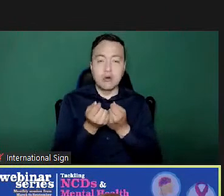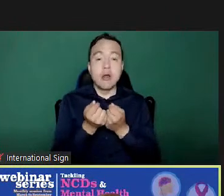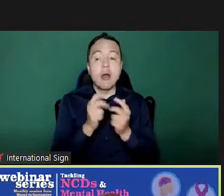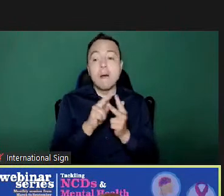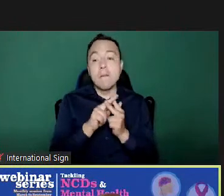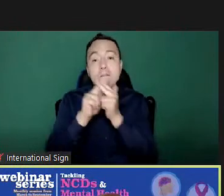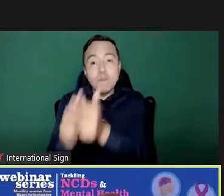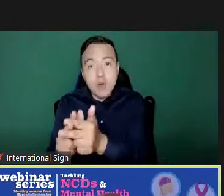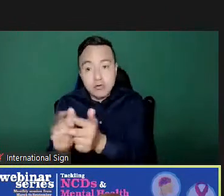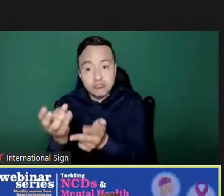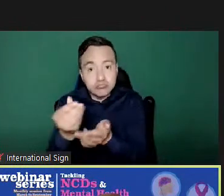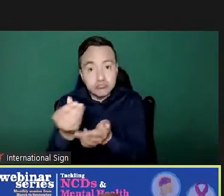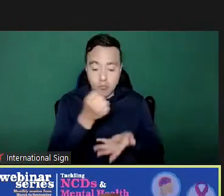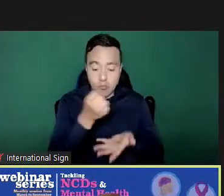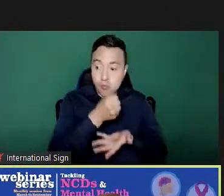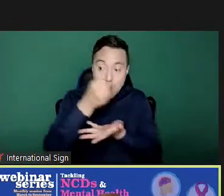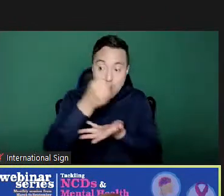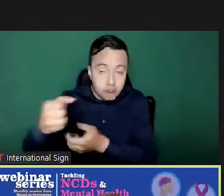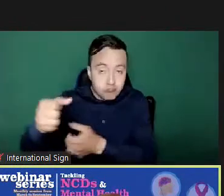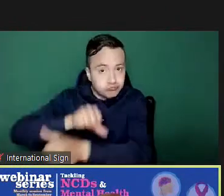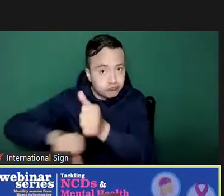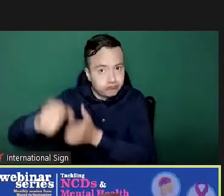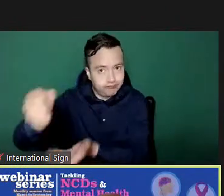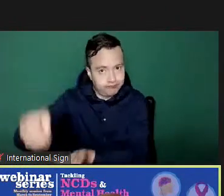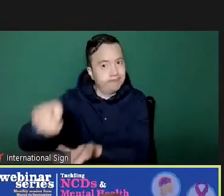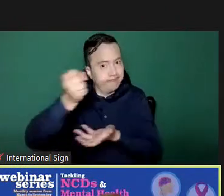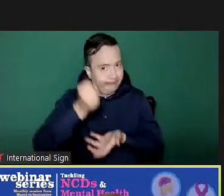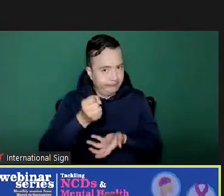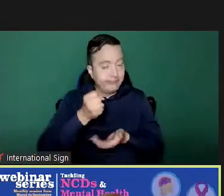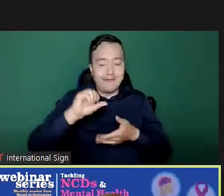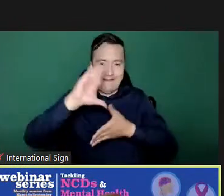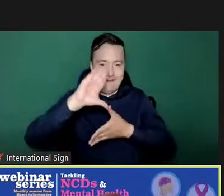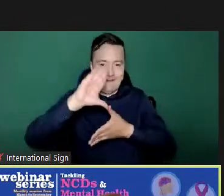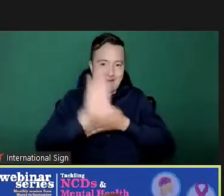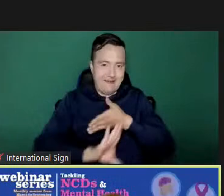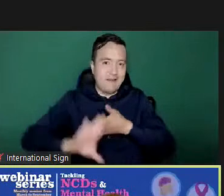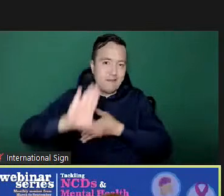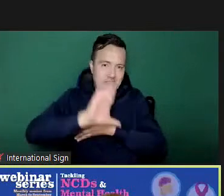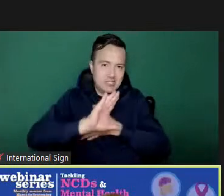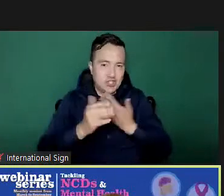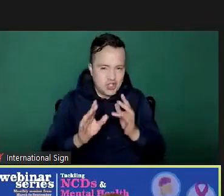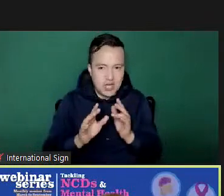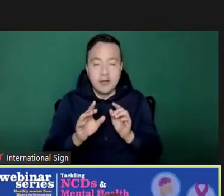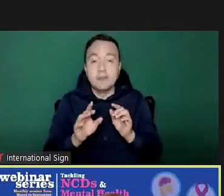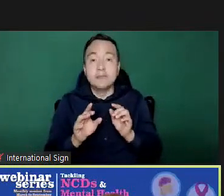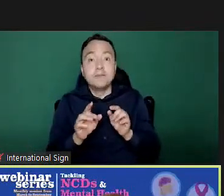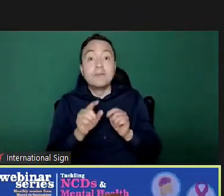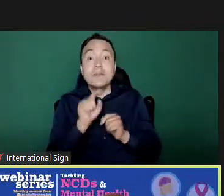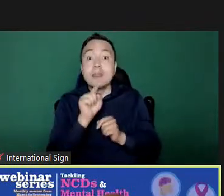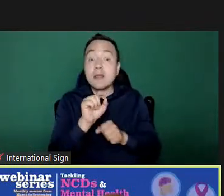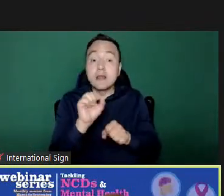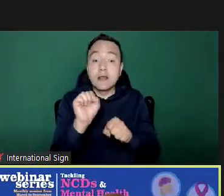public-private partnerships and results-based financing platforms. So he is going to speak to us today about IDB's work on